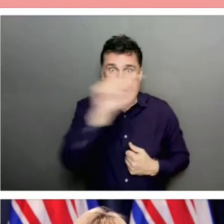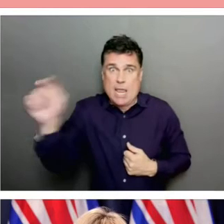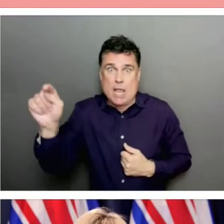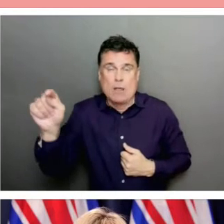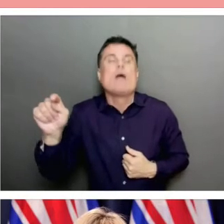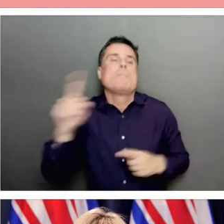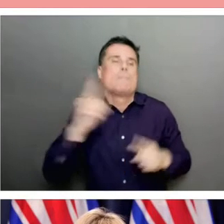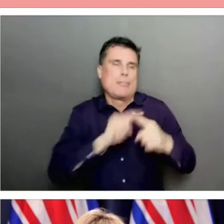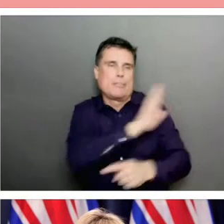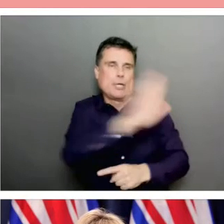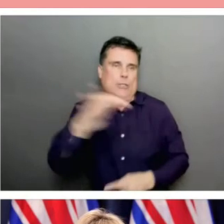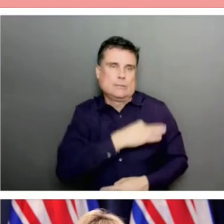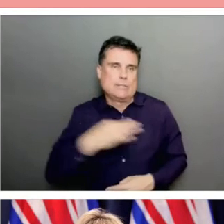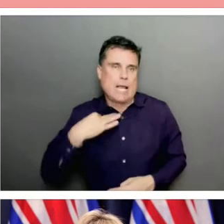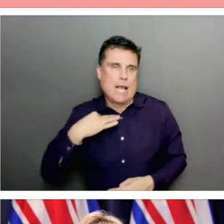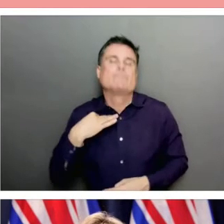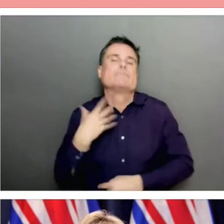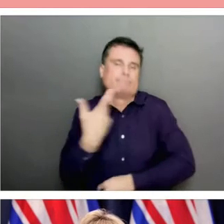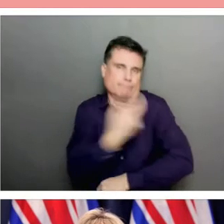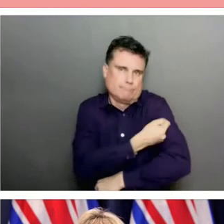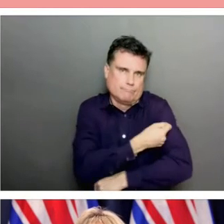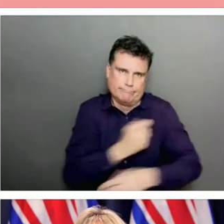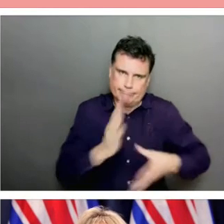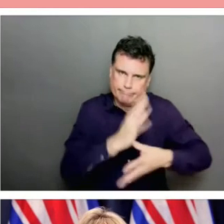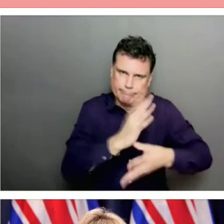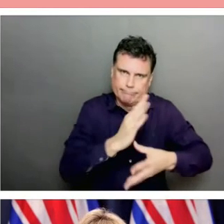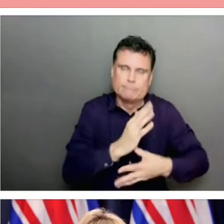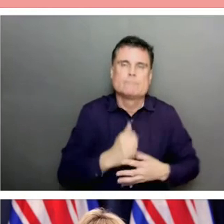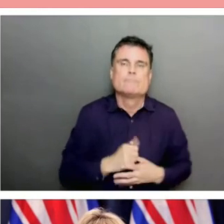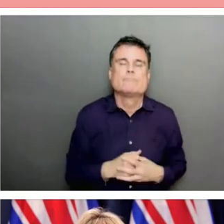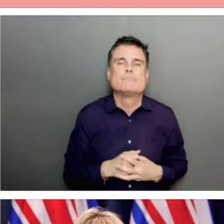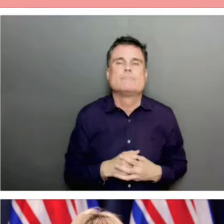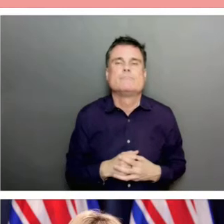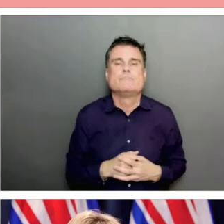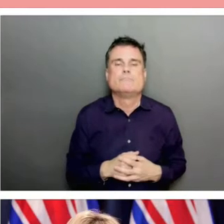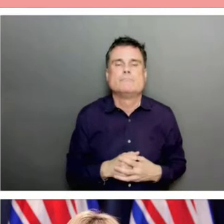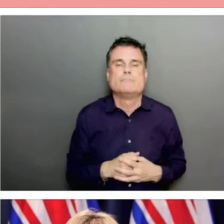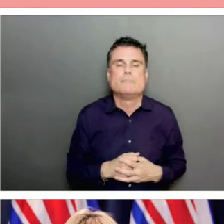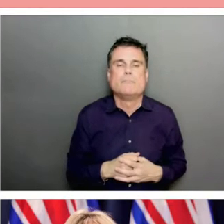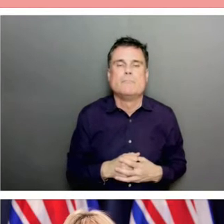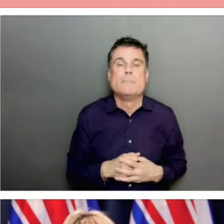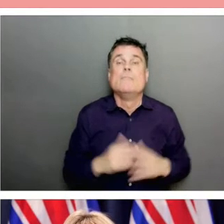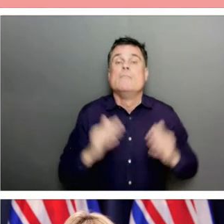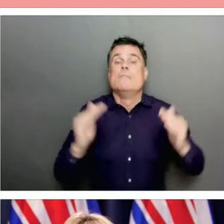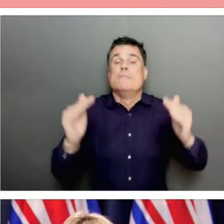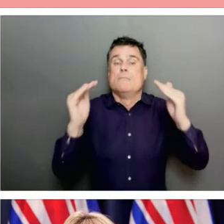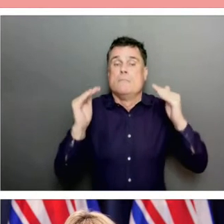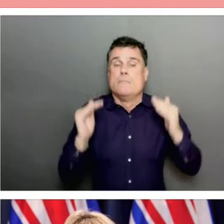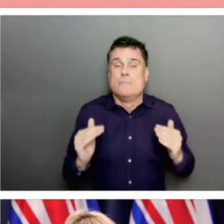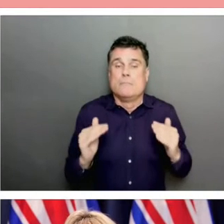protecting our health care system. So our two main aims right now are to save lives by providing